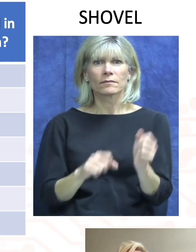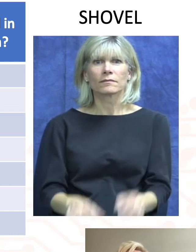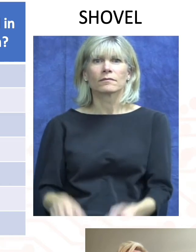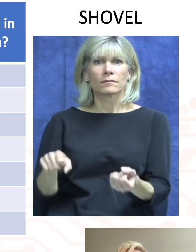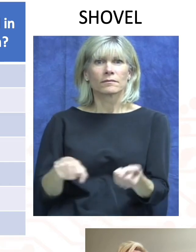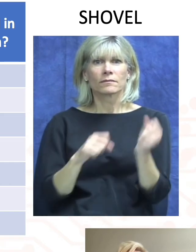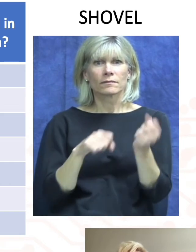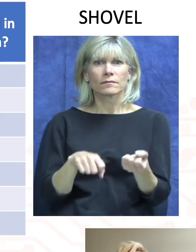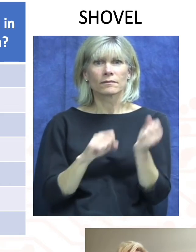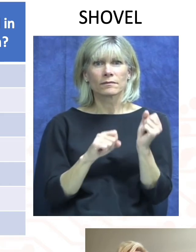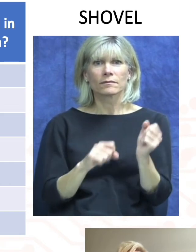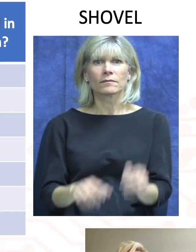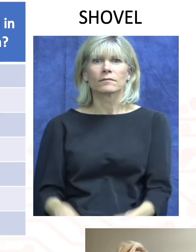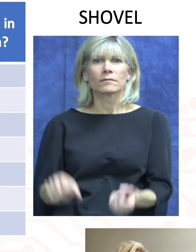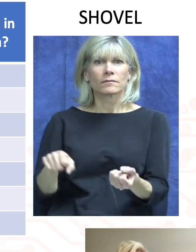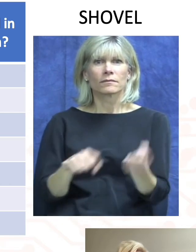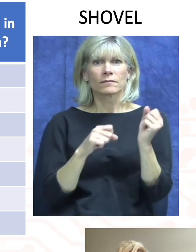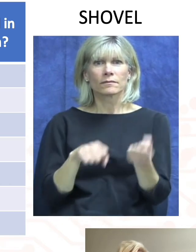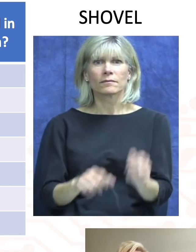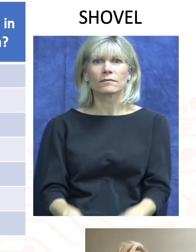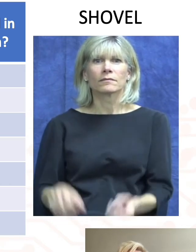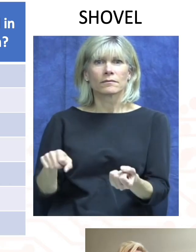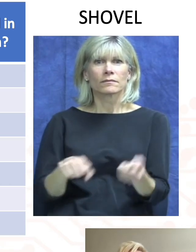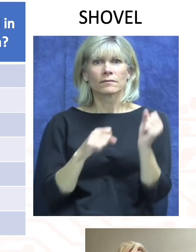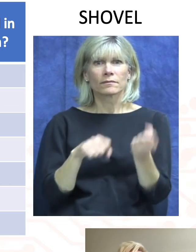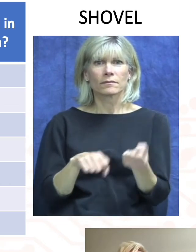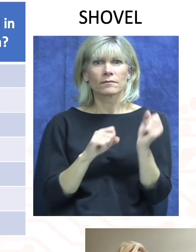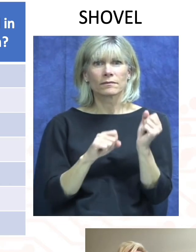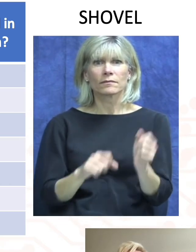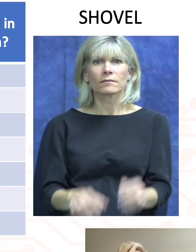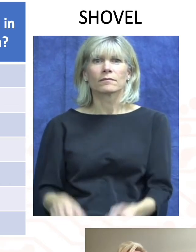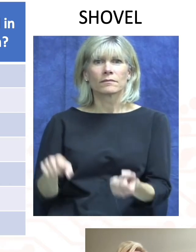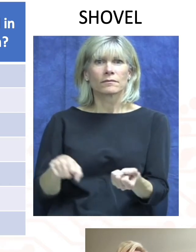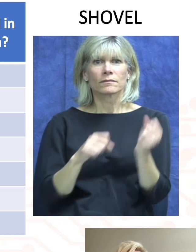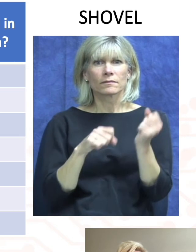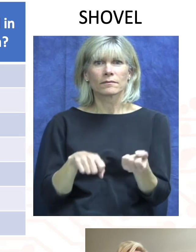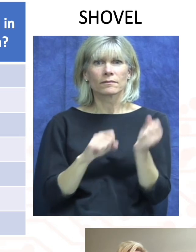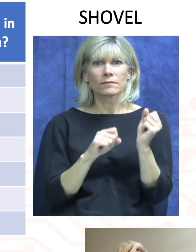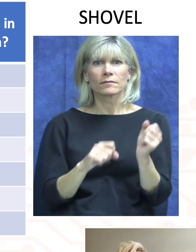are not represented iconically in the sign. We developed a set of specific guidelines and